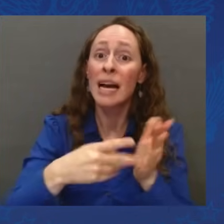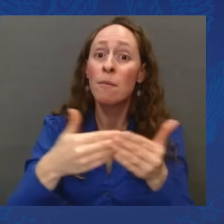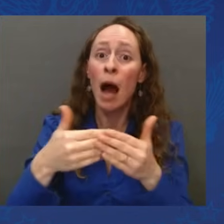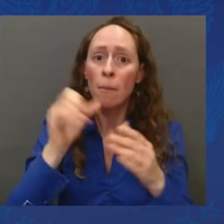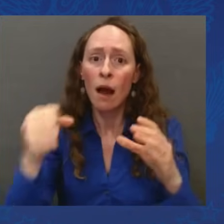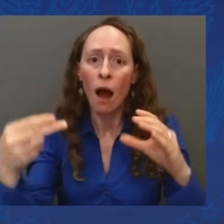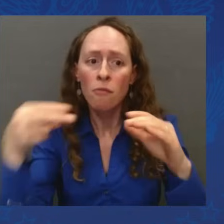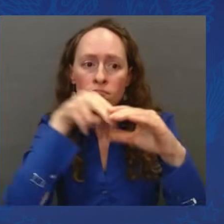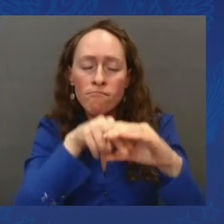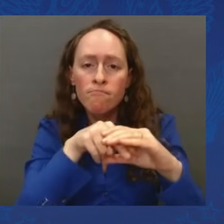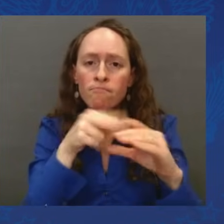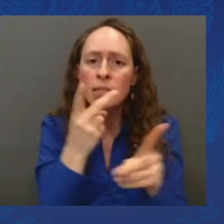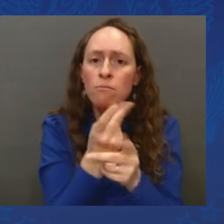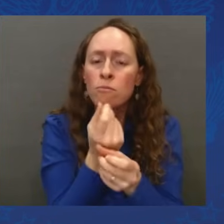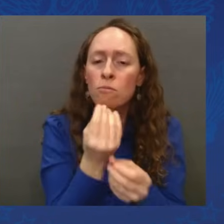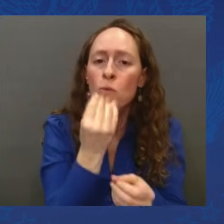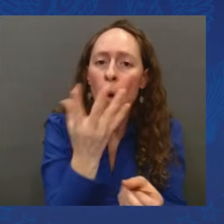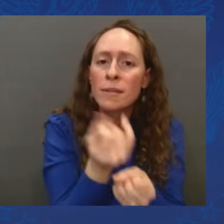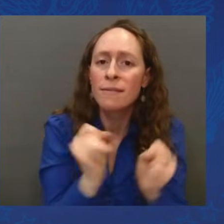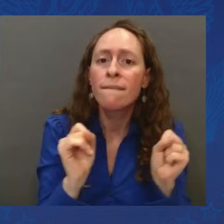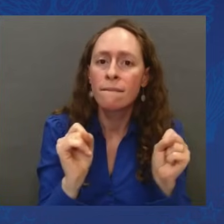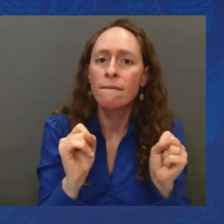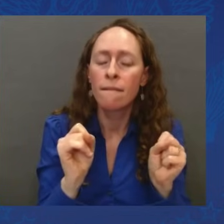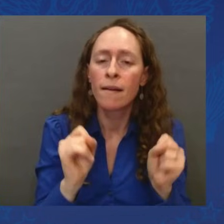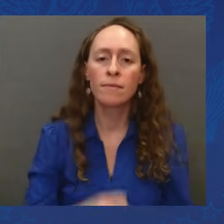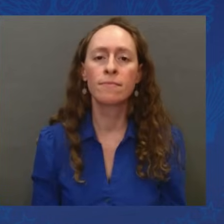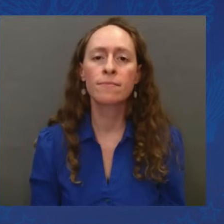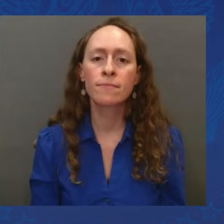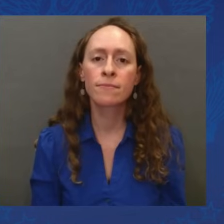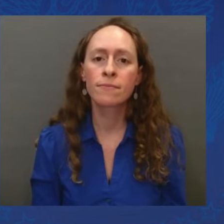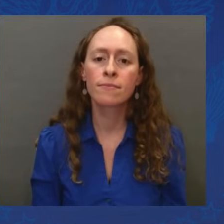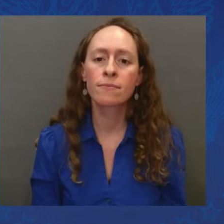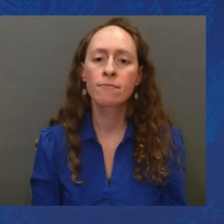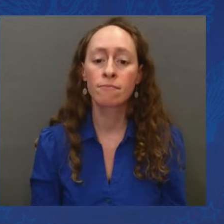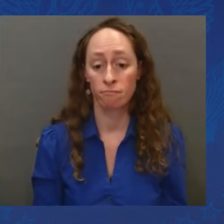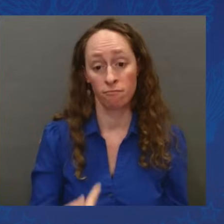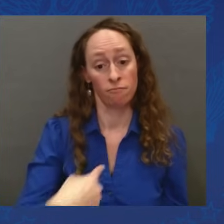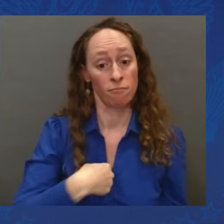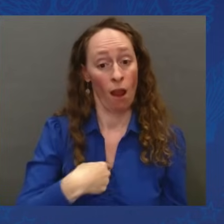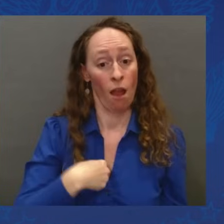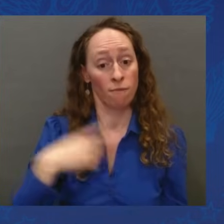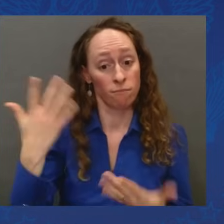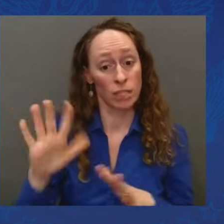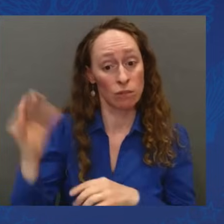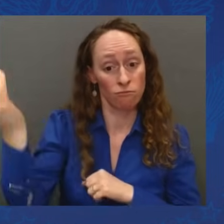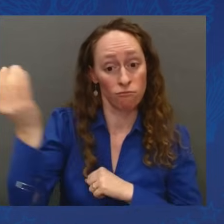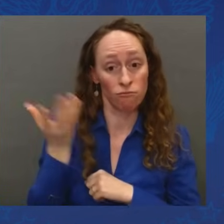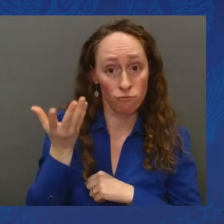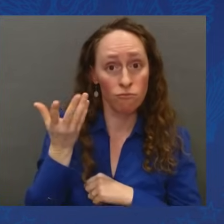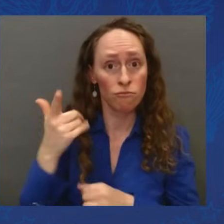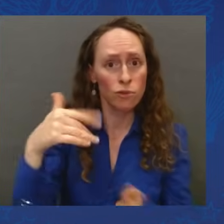the doctors and nurses and personnel an opportunity to get out of harm's way. So, this is a different story